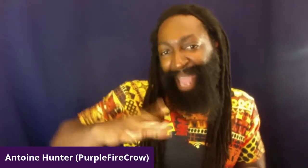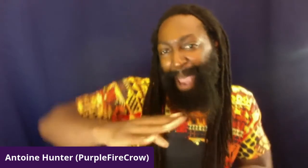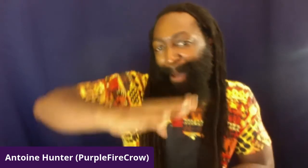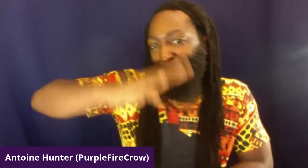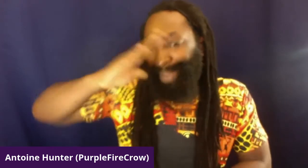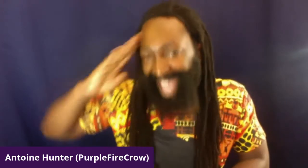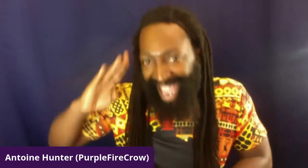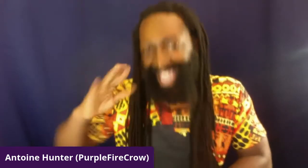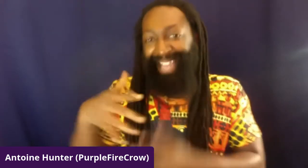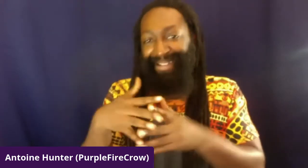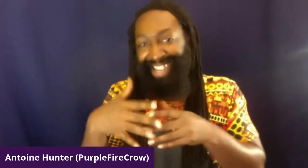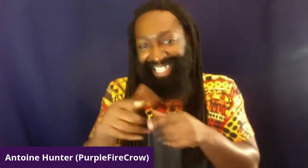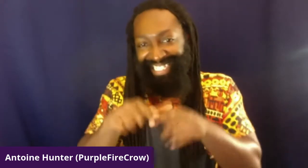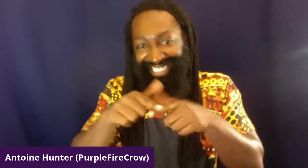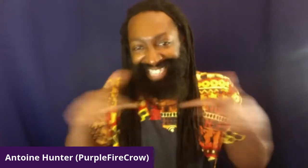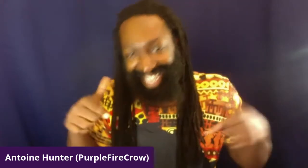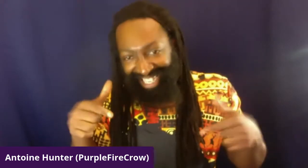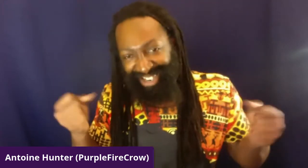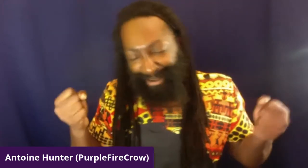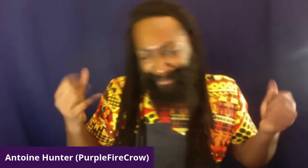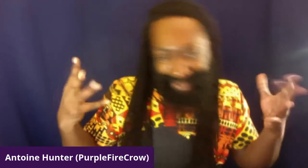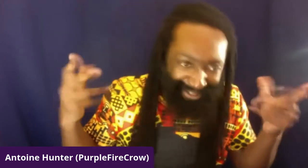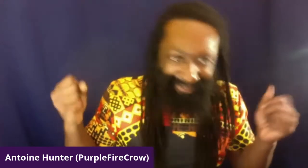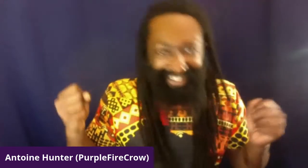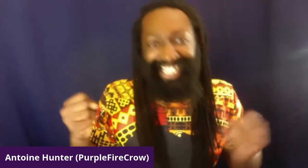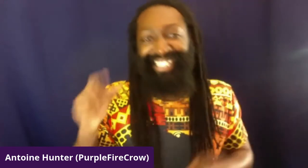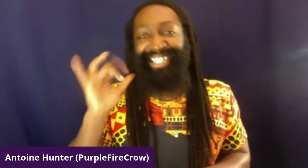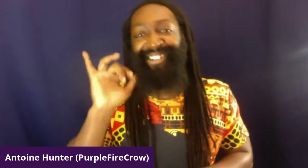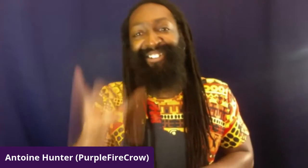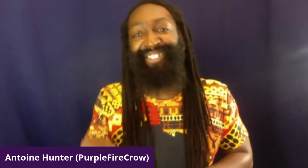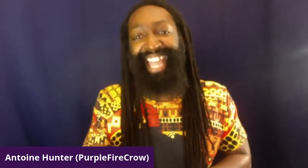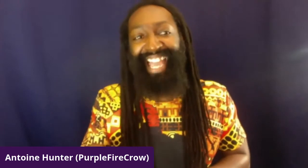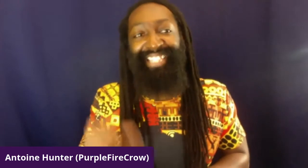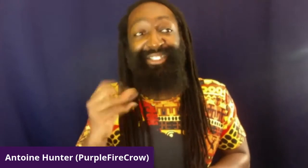Yeah, black American style like boom! You know what I'm saying?